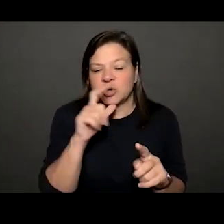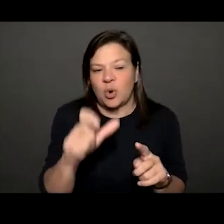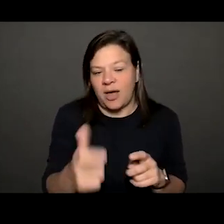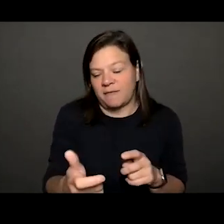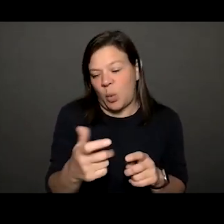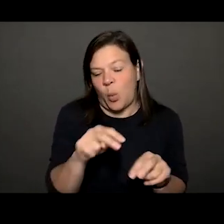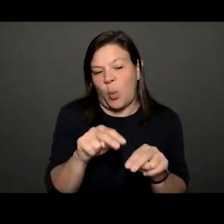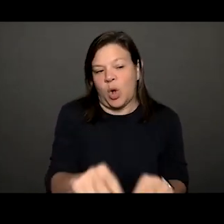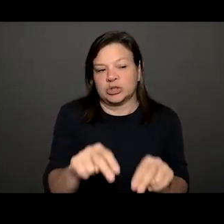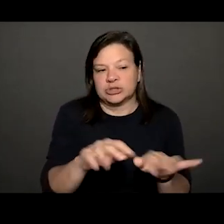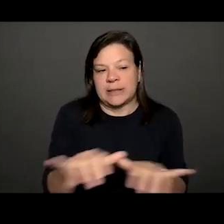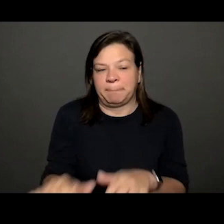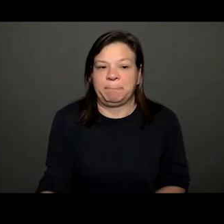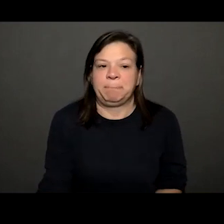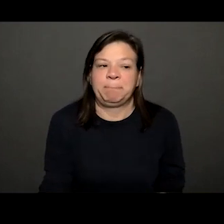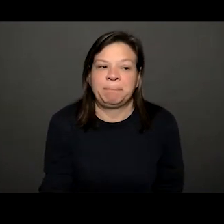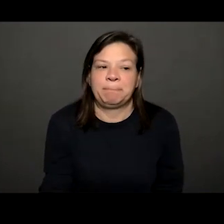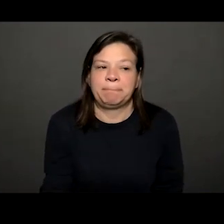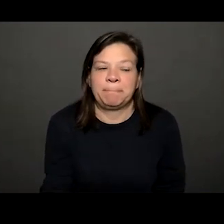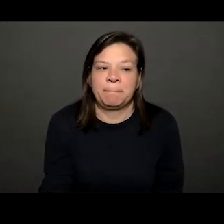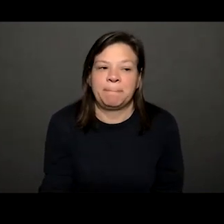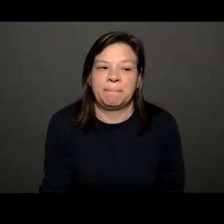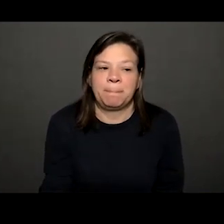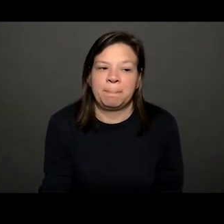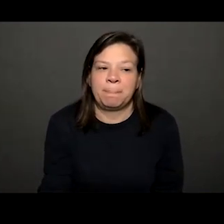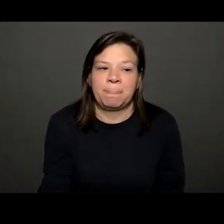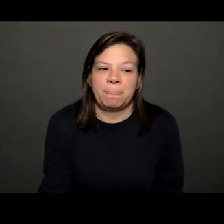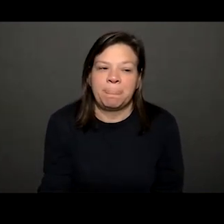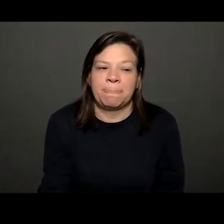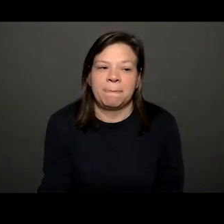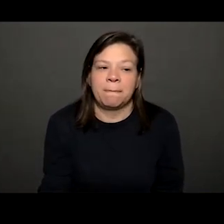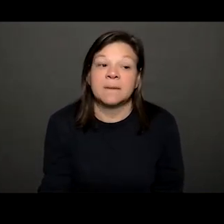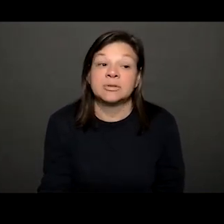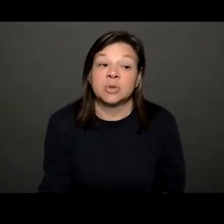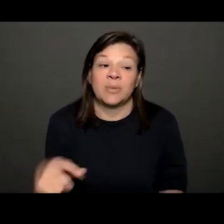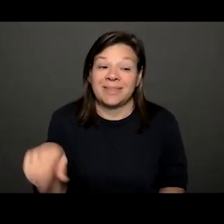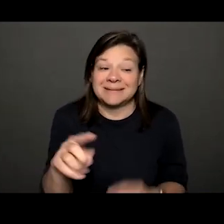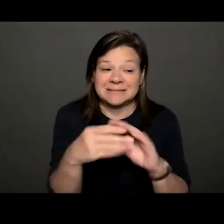SO WHAT THIS IS SAYING IS WE WANT TO GRAB ALL OF THE